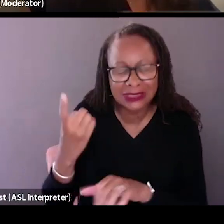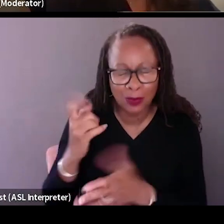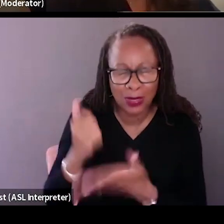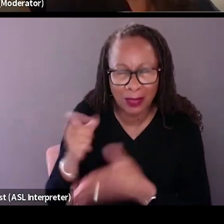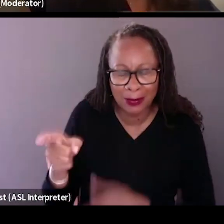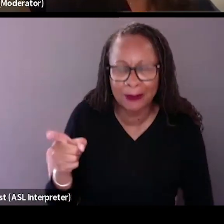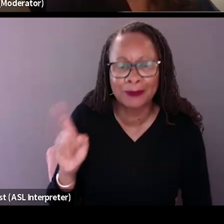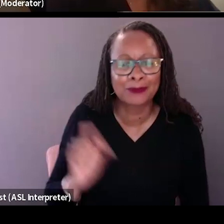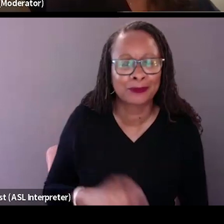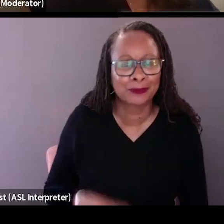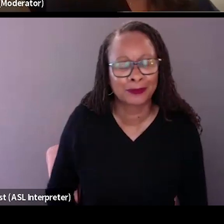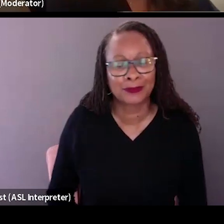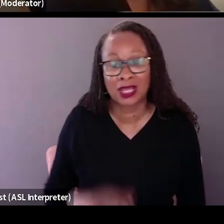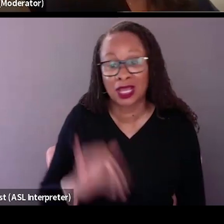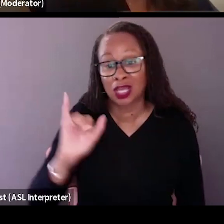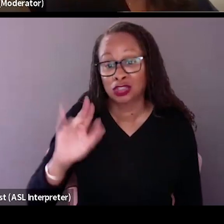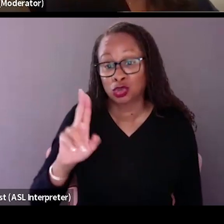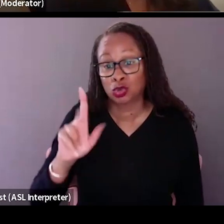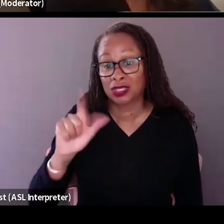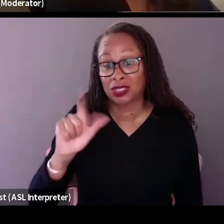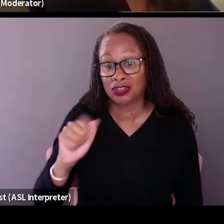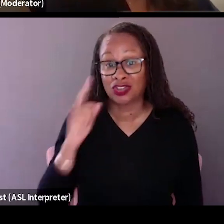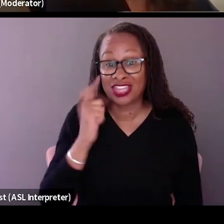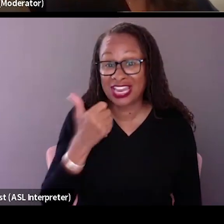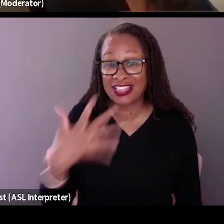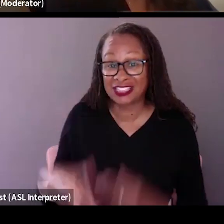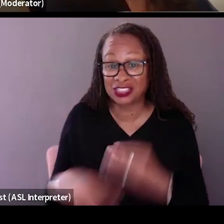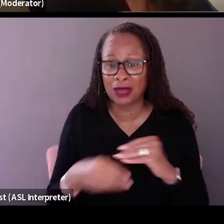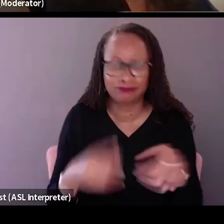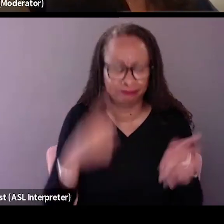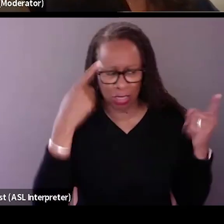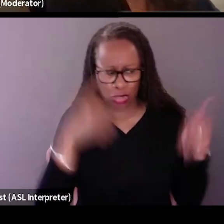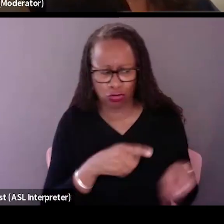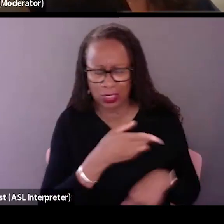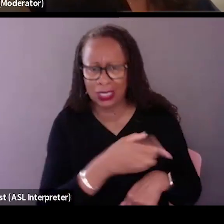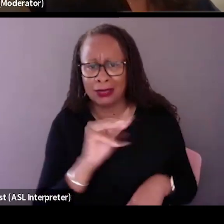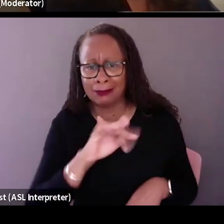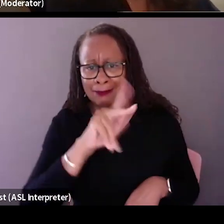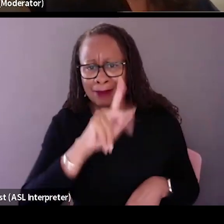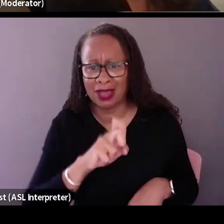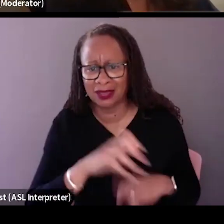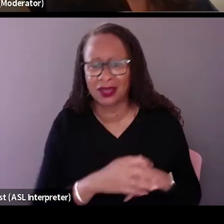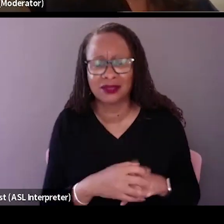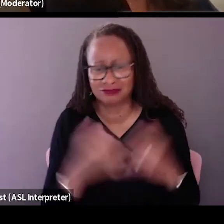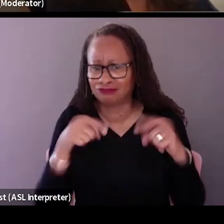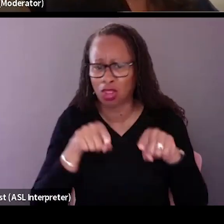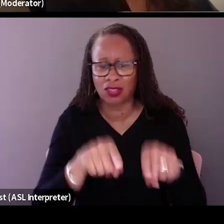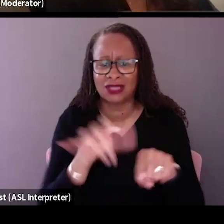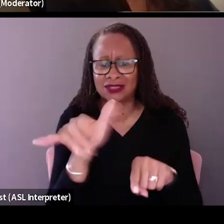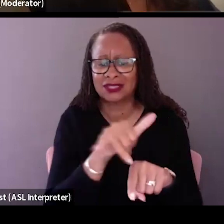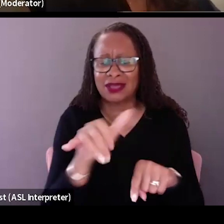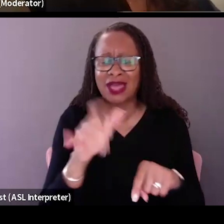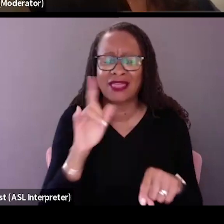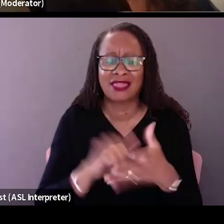Julia, do you have anything to add? Yeah, no, I agree with Mike. Just definitely along those lines, that would be fascinating to really unpack.